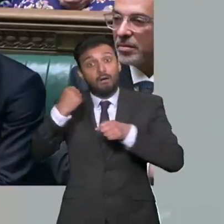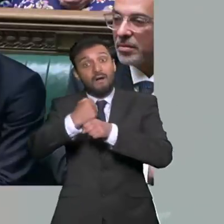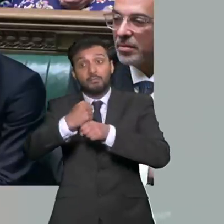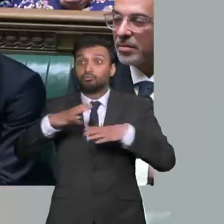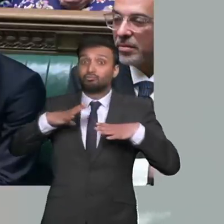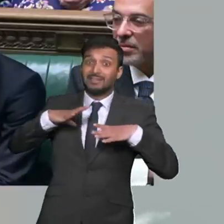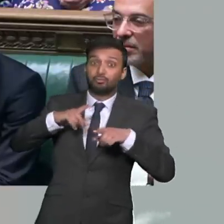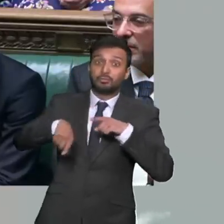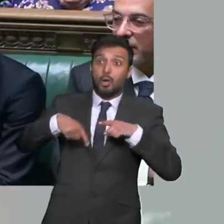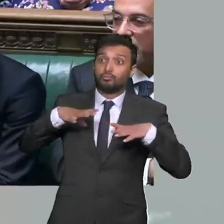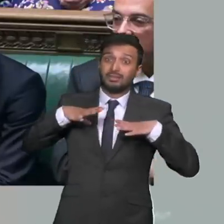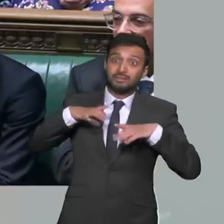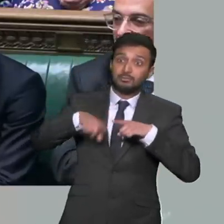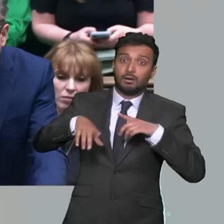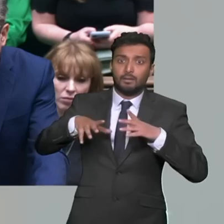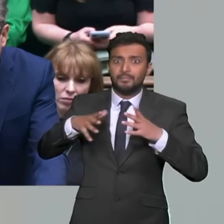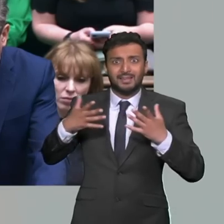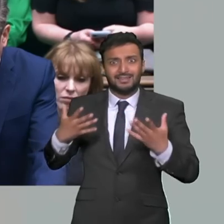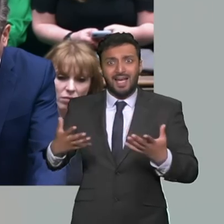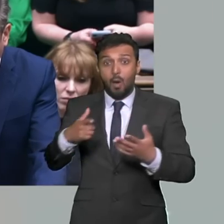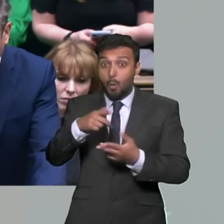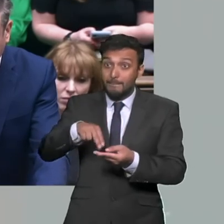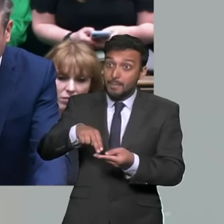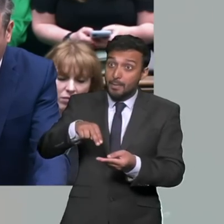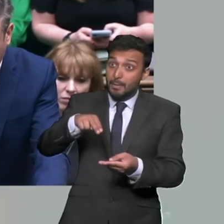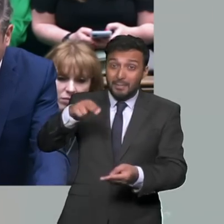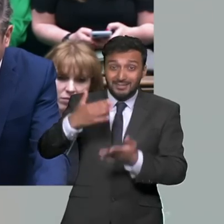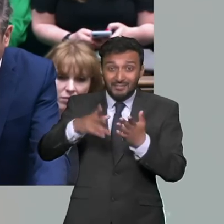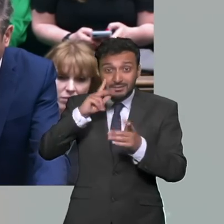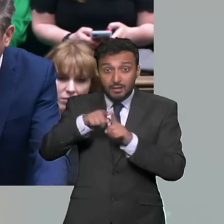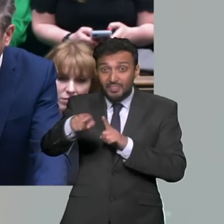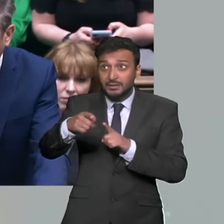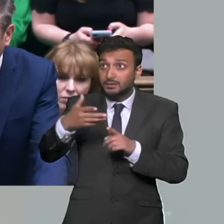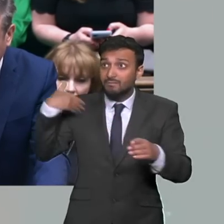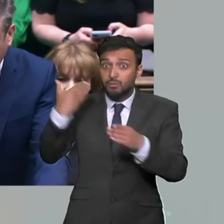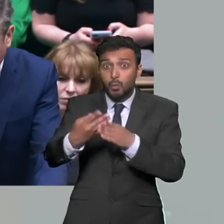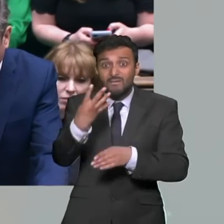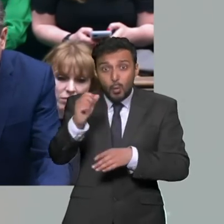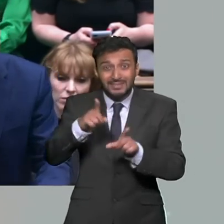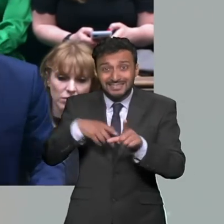Since then, inflation has risen to a 40-year high—the highest rate of any G7 country.